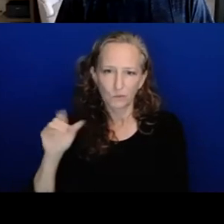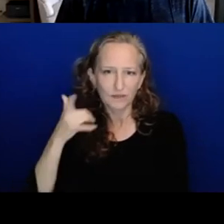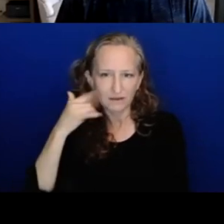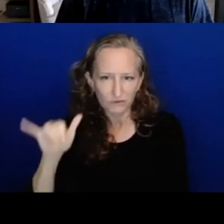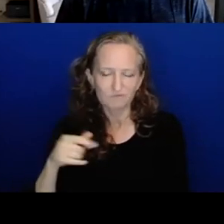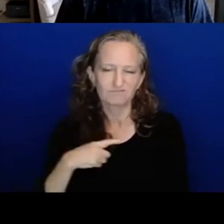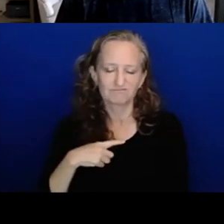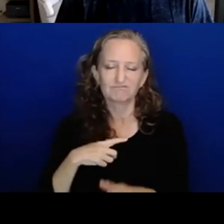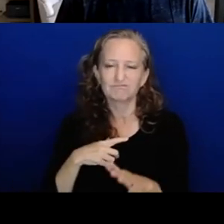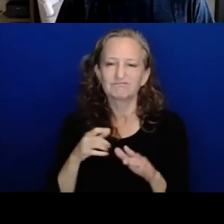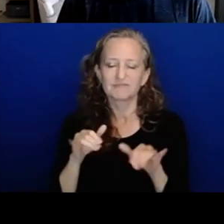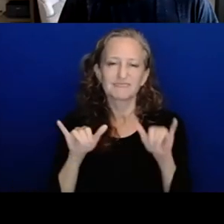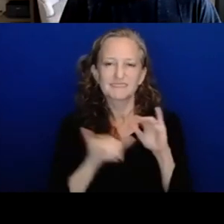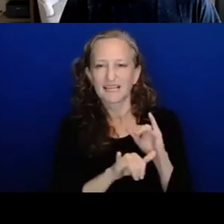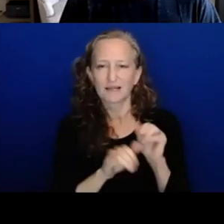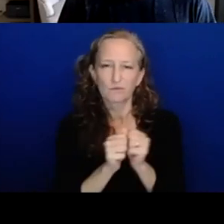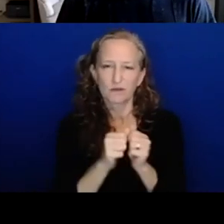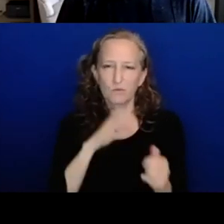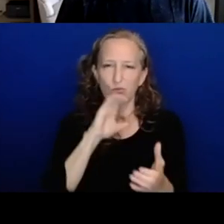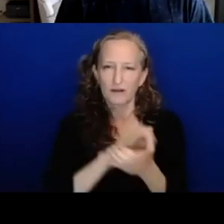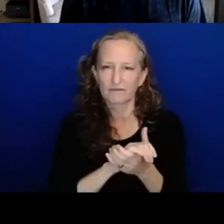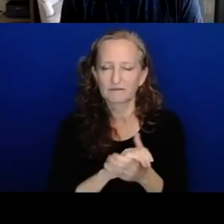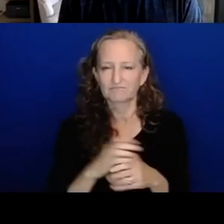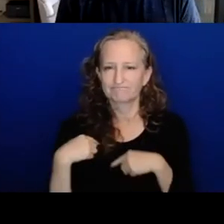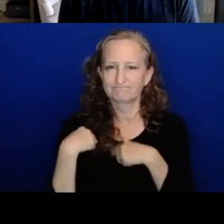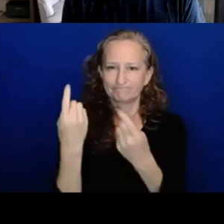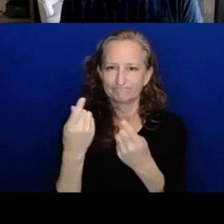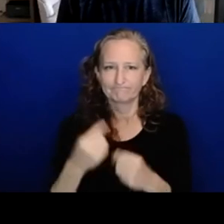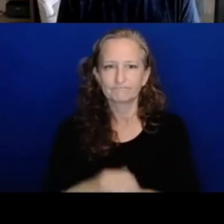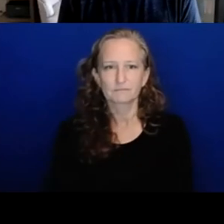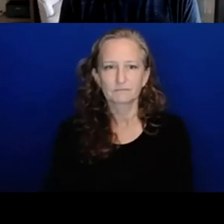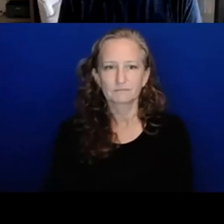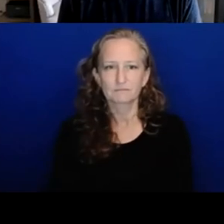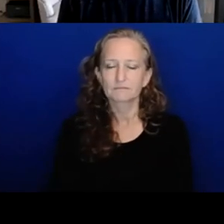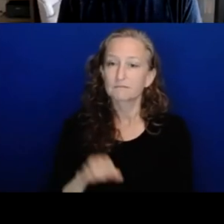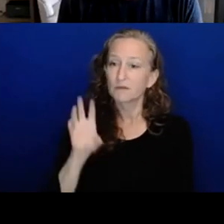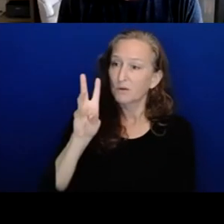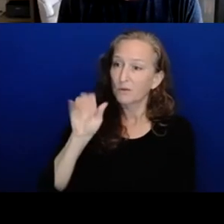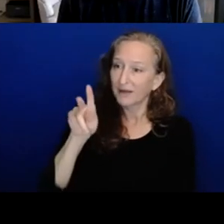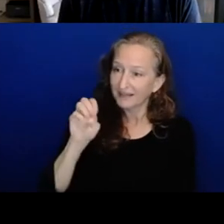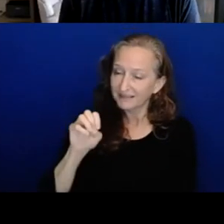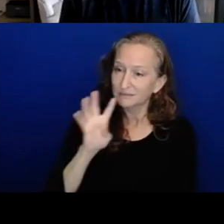of things with my wife. Canada, UK, Ghana. Brandon, did you say where